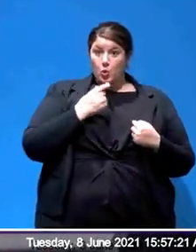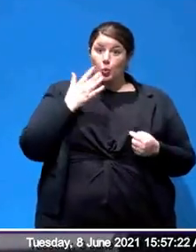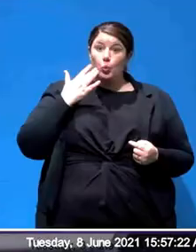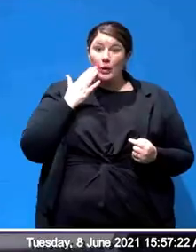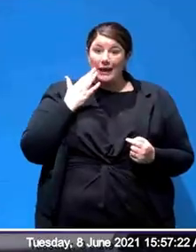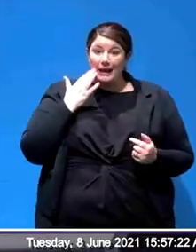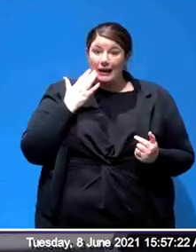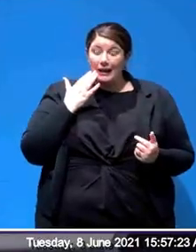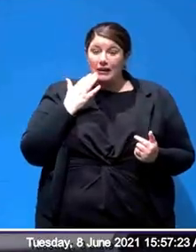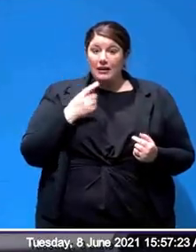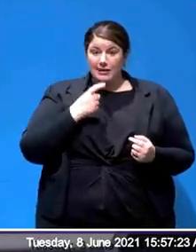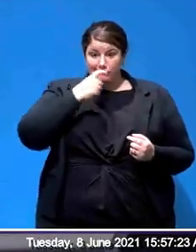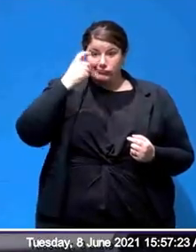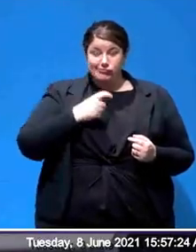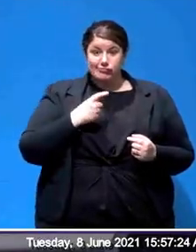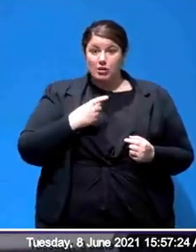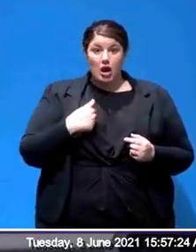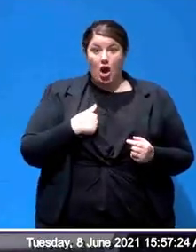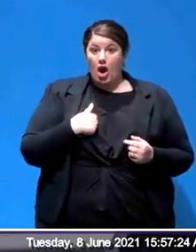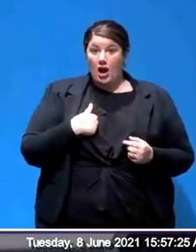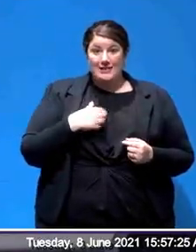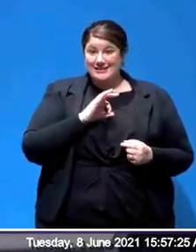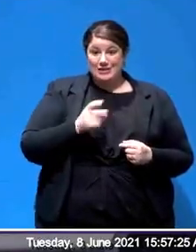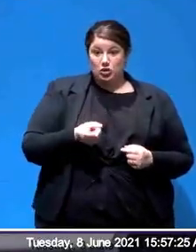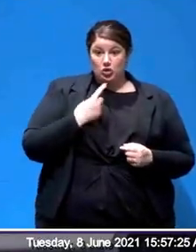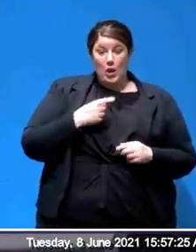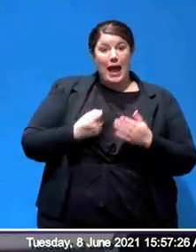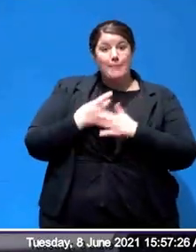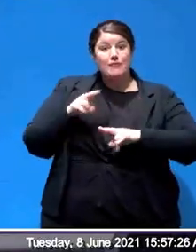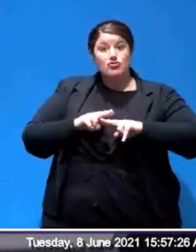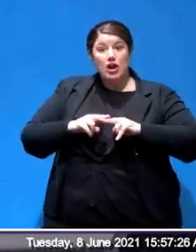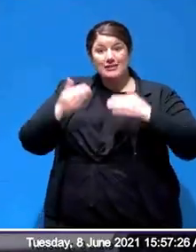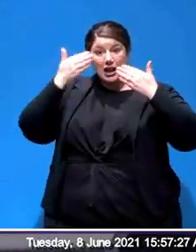and the severity of that bruising, I actually wasn't notified until the